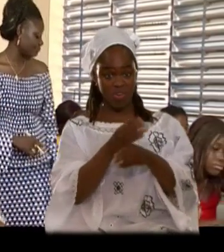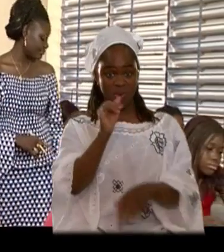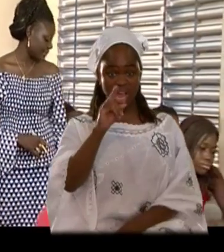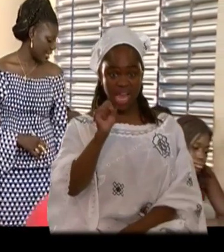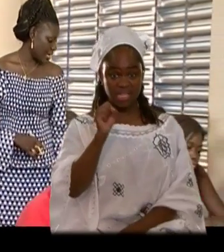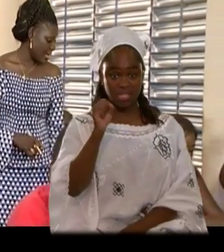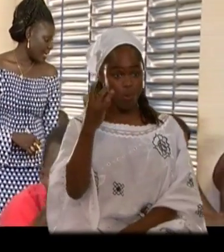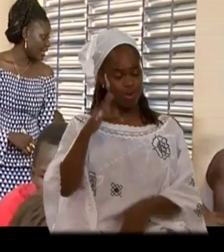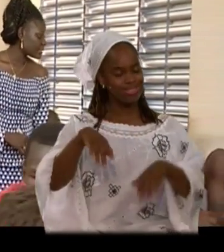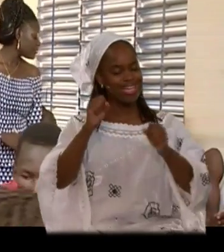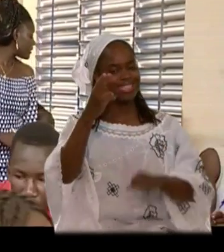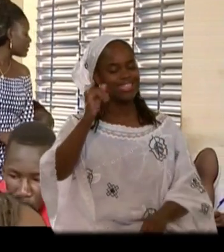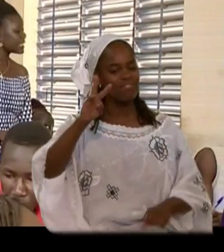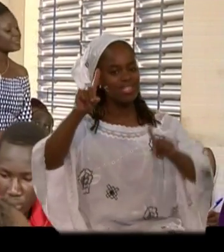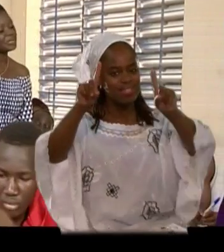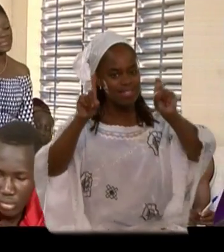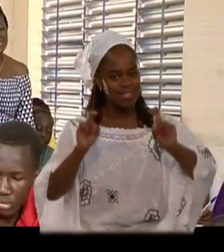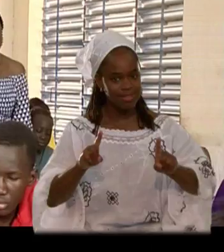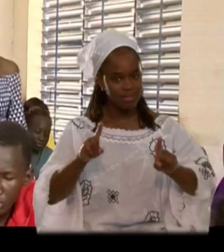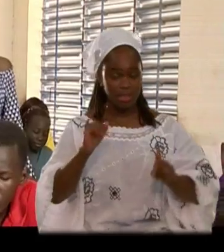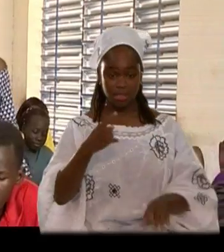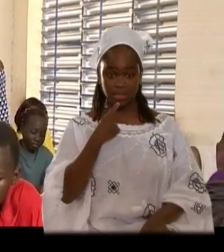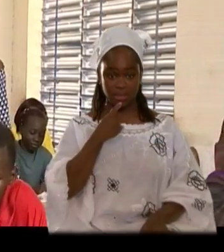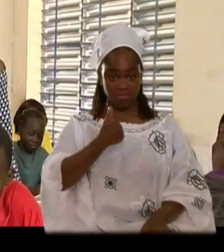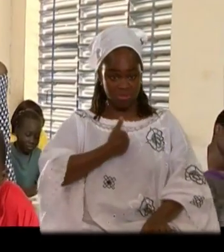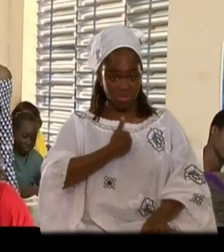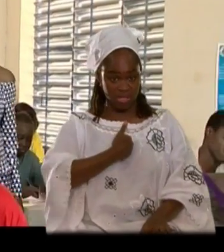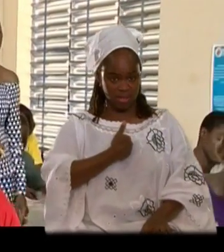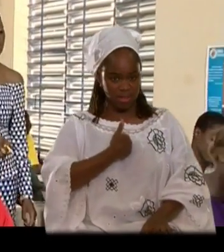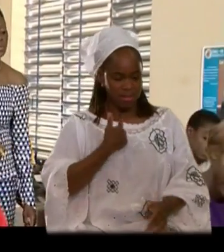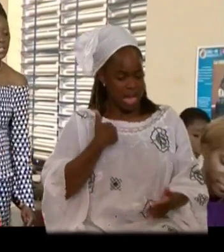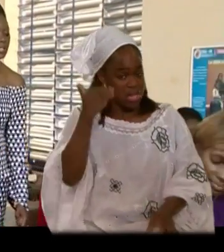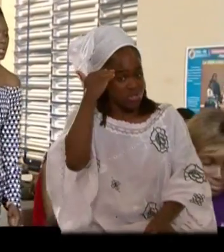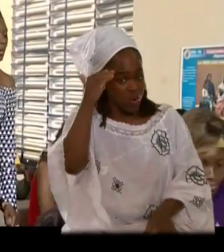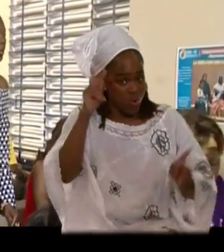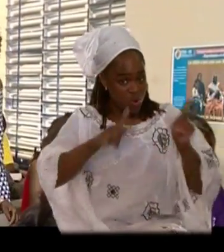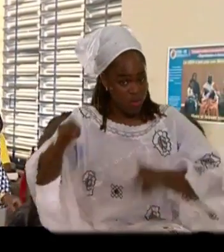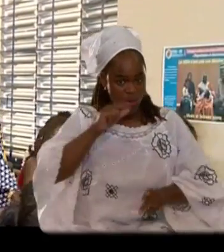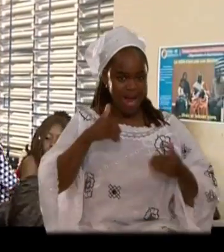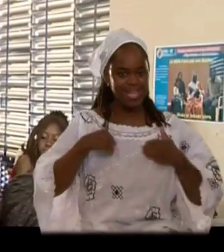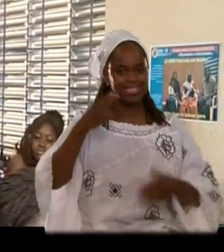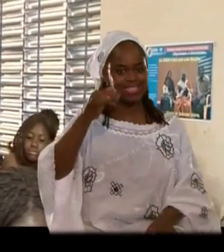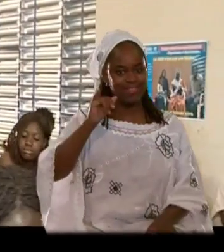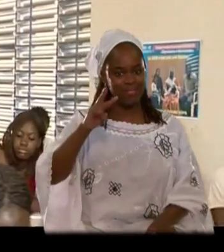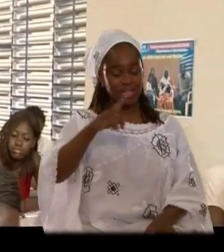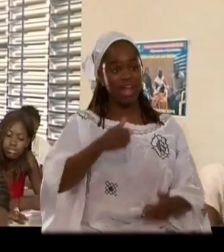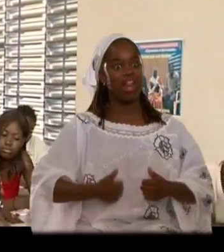is for them to take an HIV test. That said, I personally have known people who have HIV,